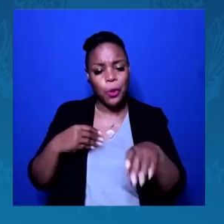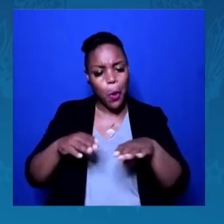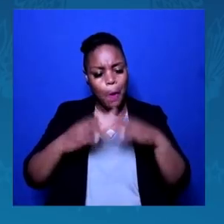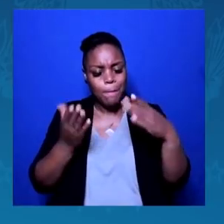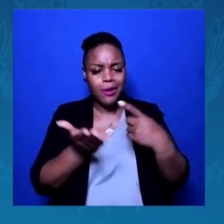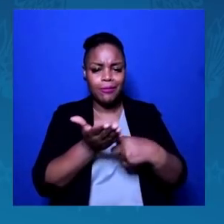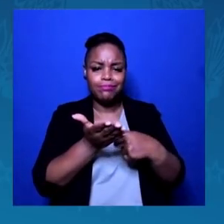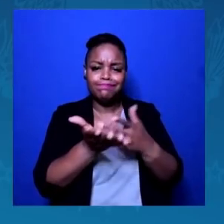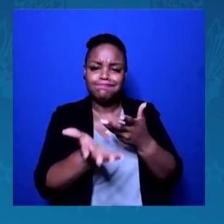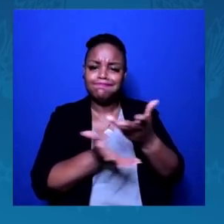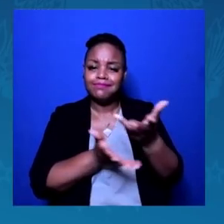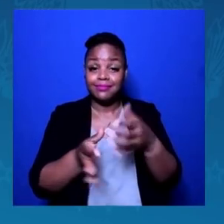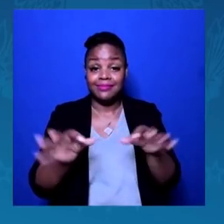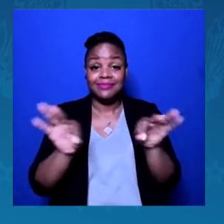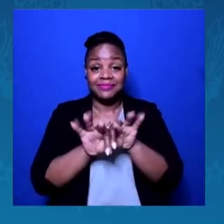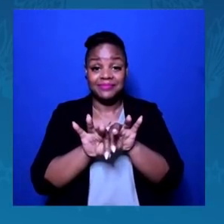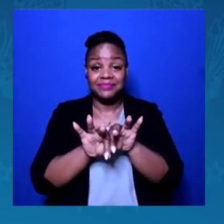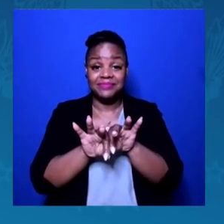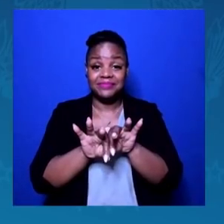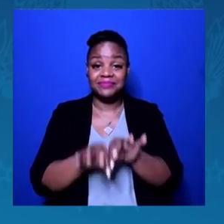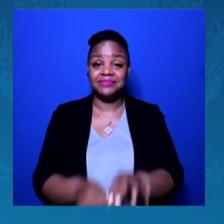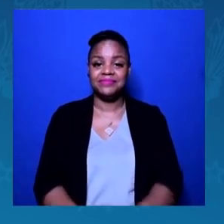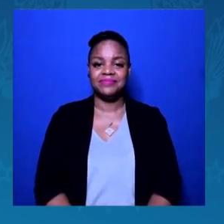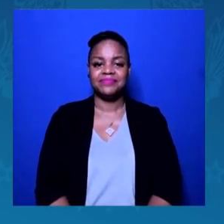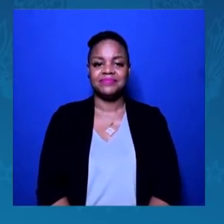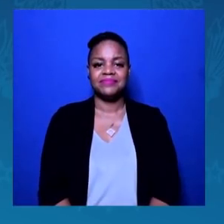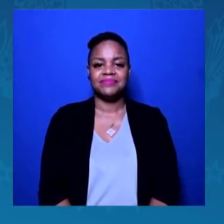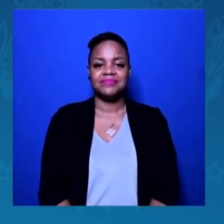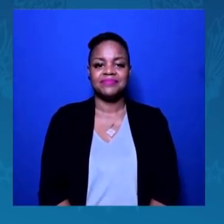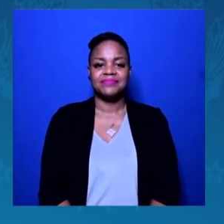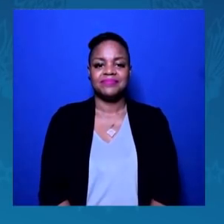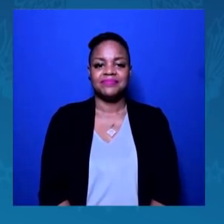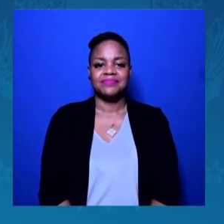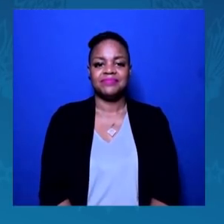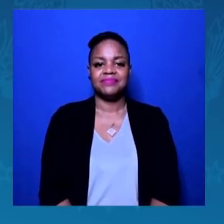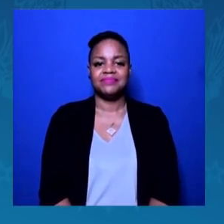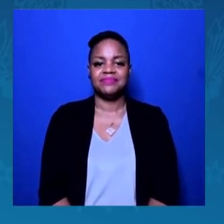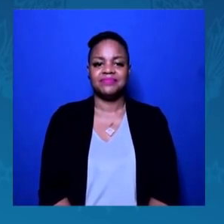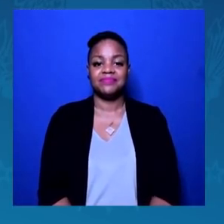we were able to sign a lease for 99 years